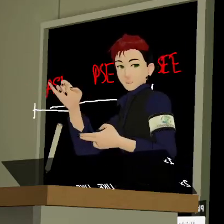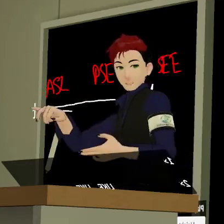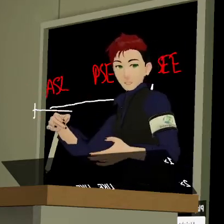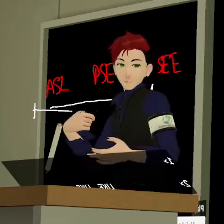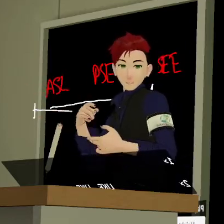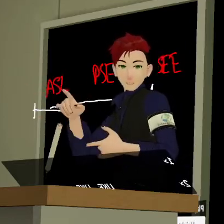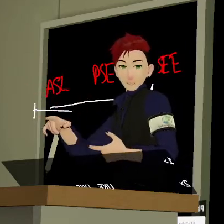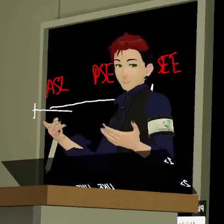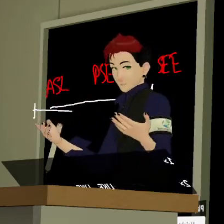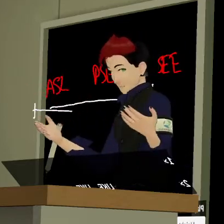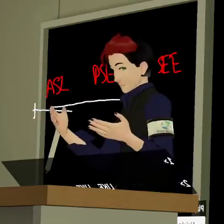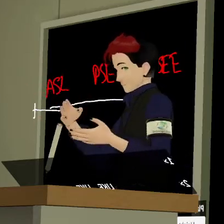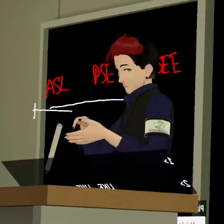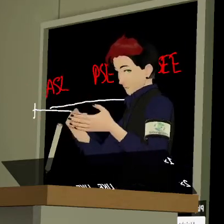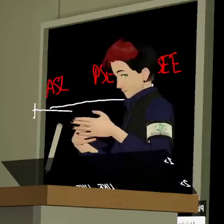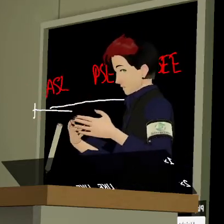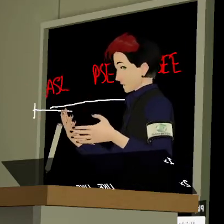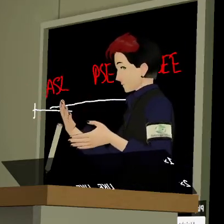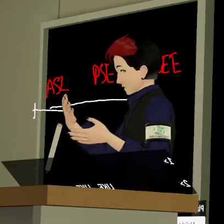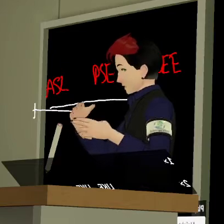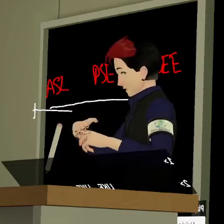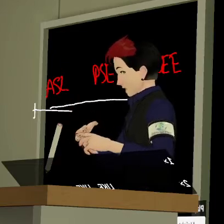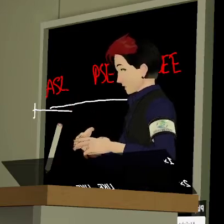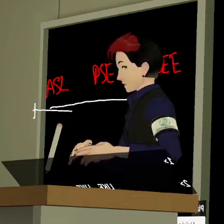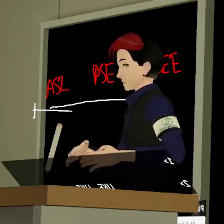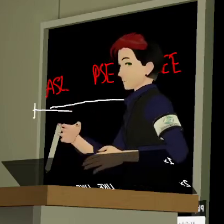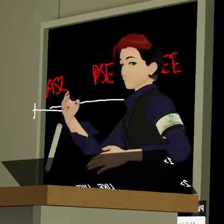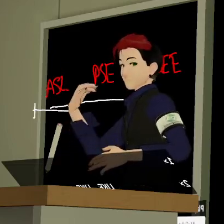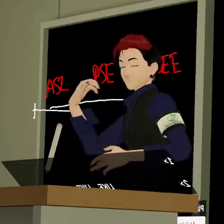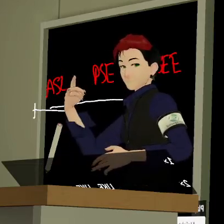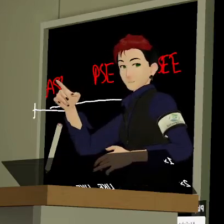sign for that i'm going to ask what do you mean what's the context if we're